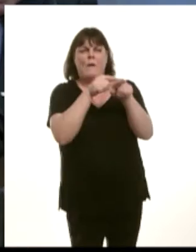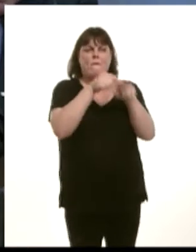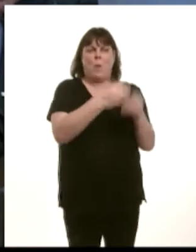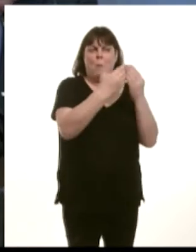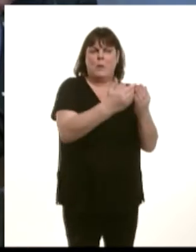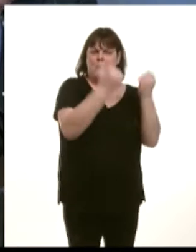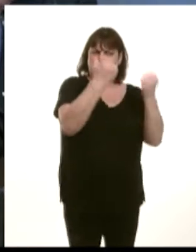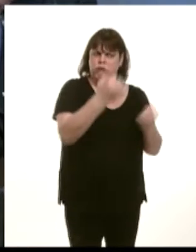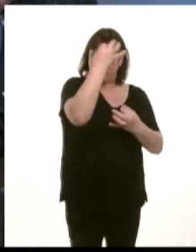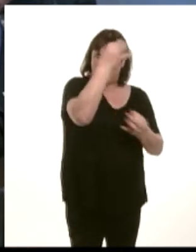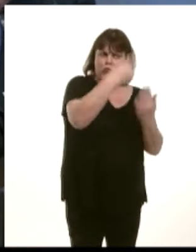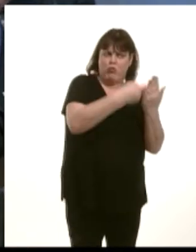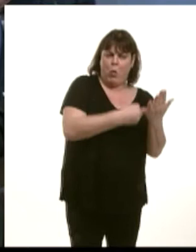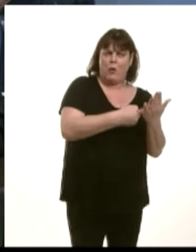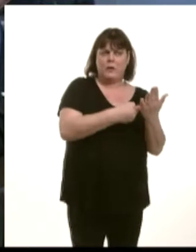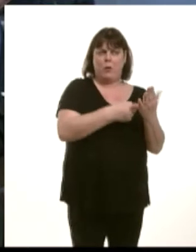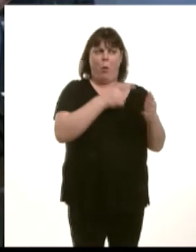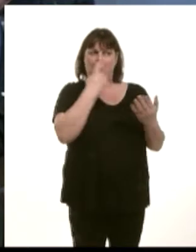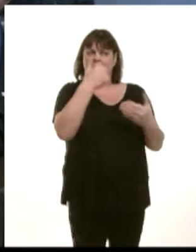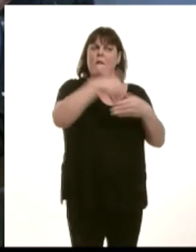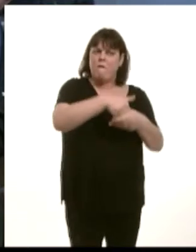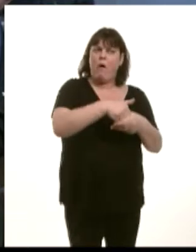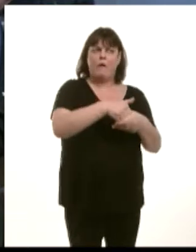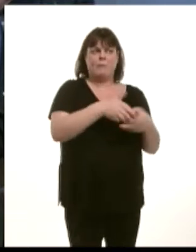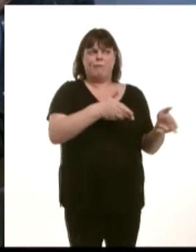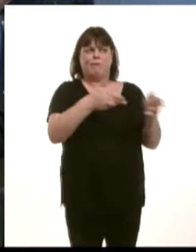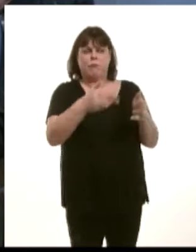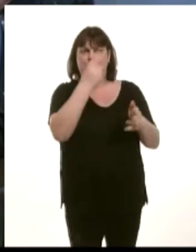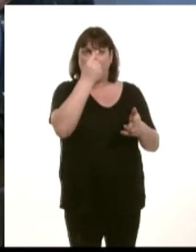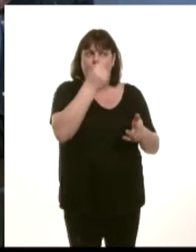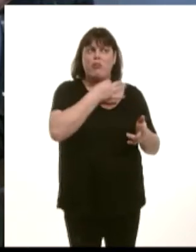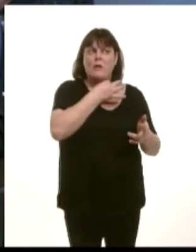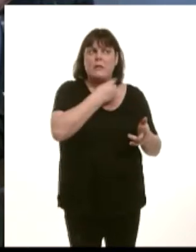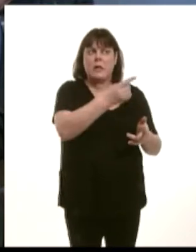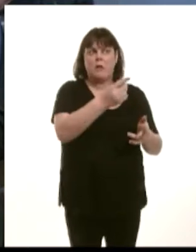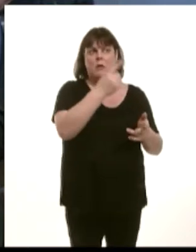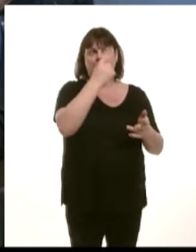that could lead to events such as those that we saw in Paris over the last couple of days.